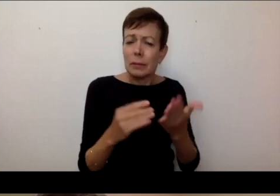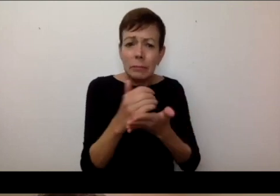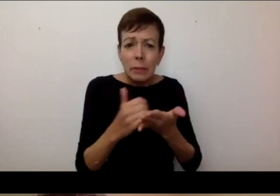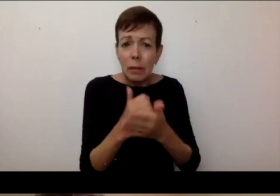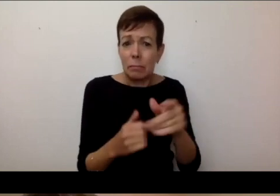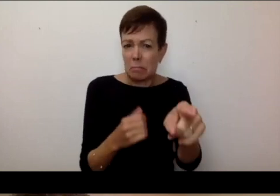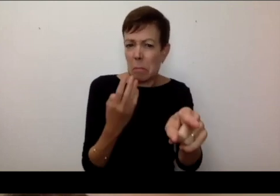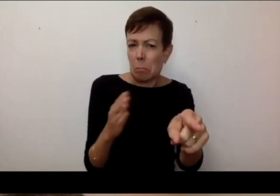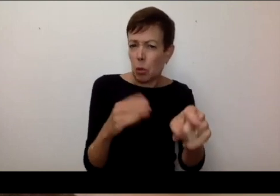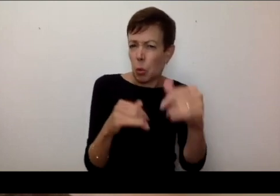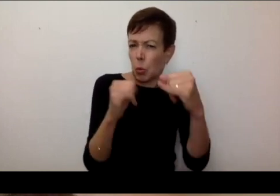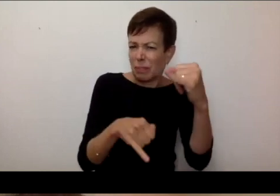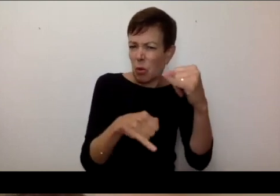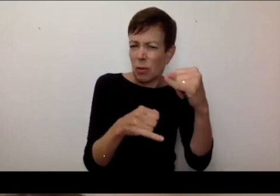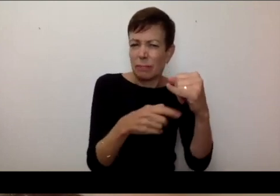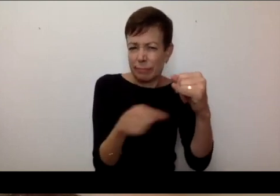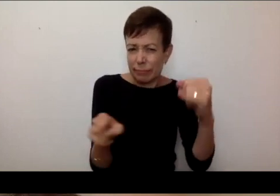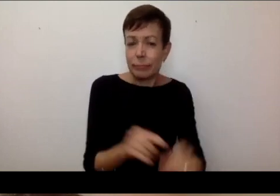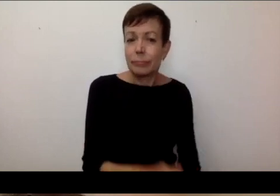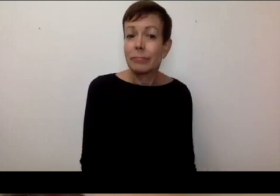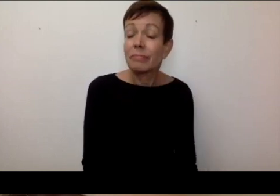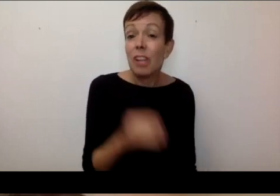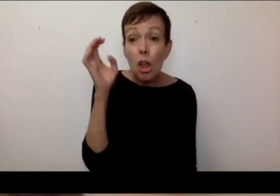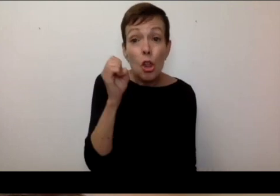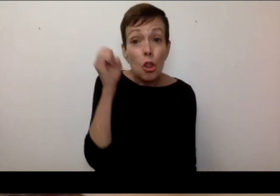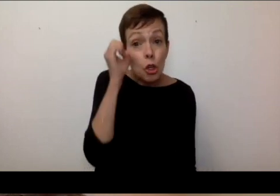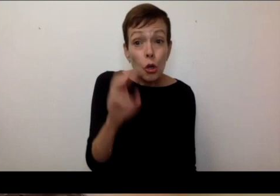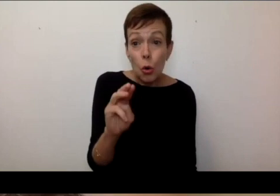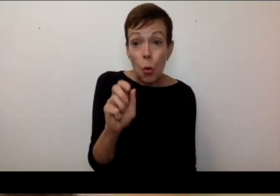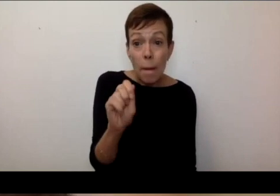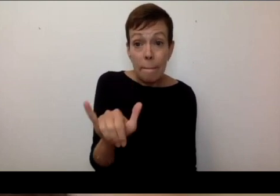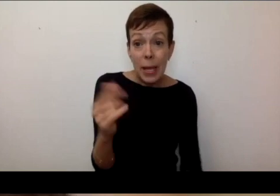a defining aspect of the euro may day is the creation of culture jamming visual